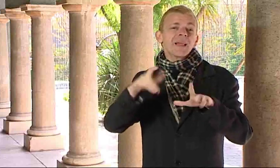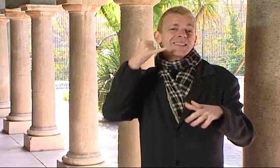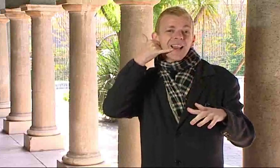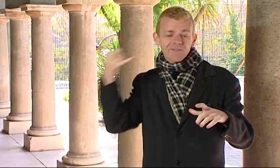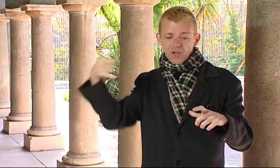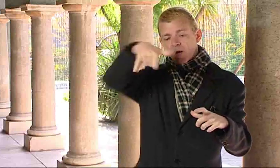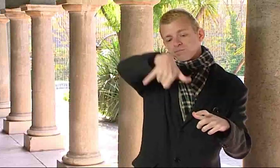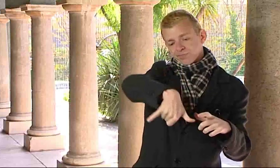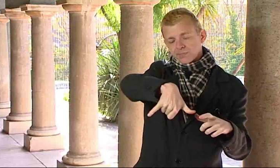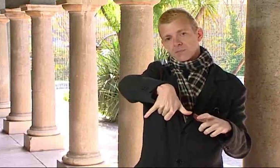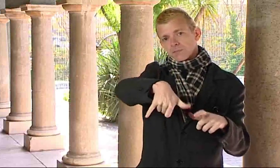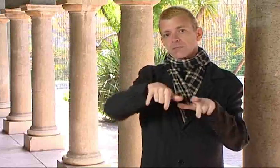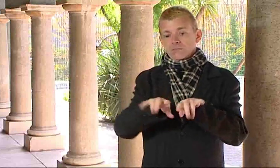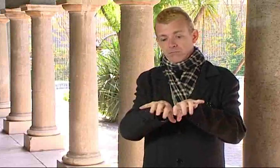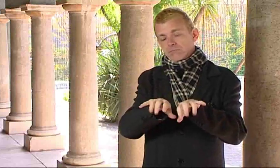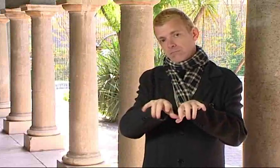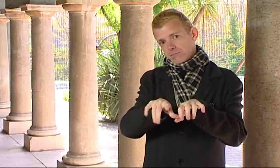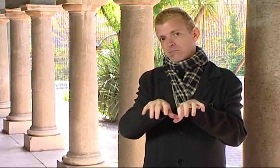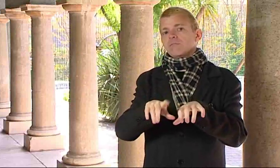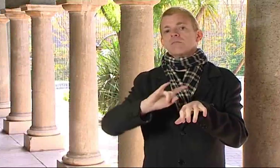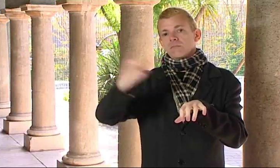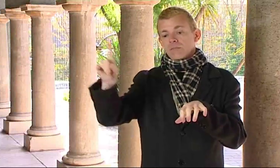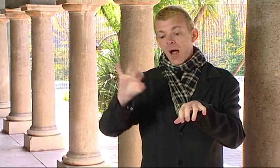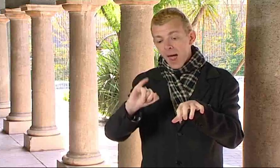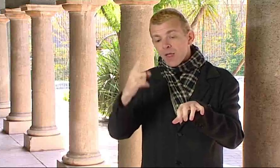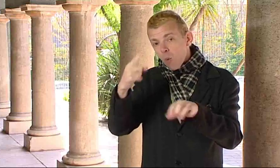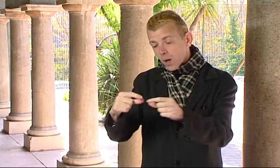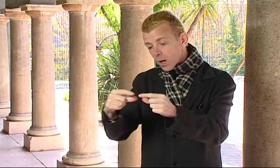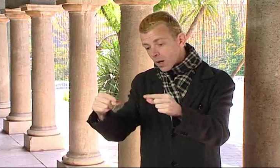with another text phone they have in